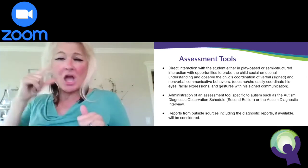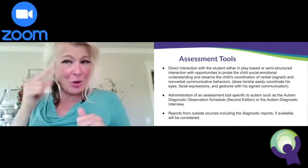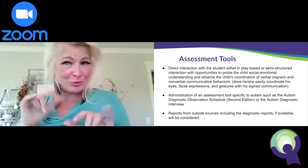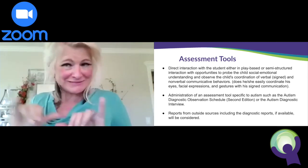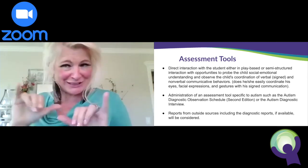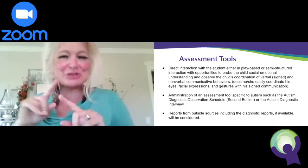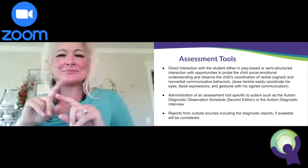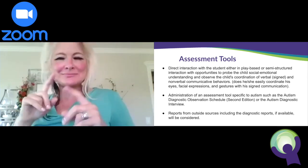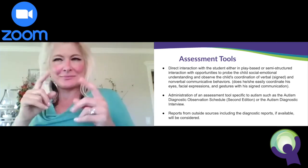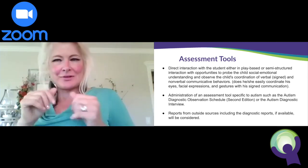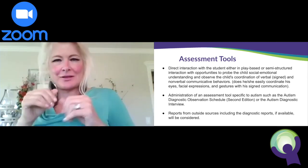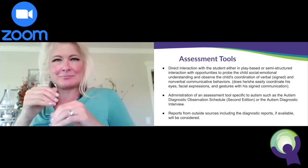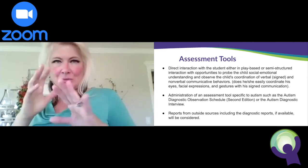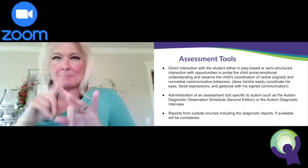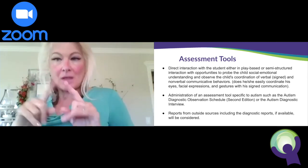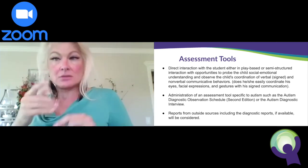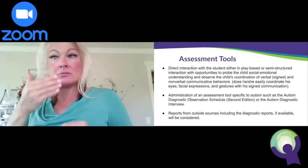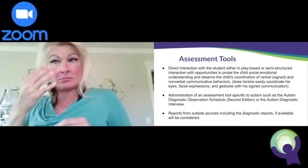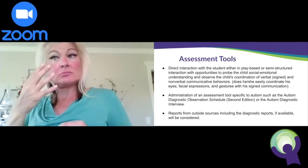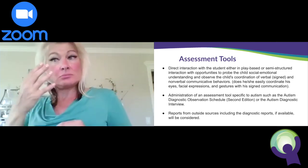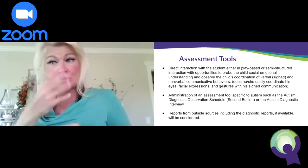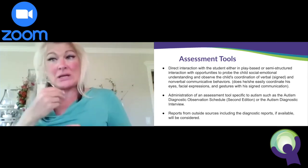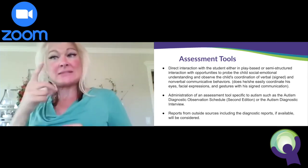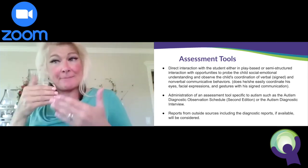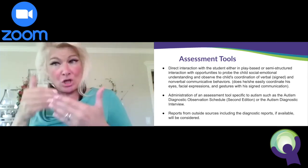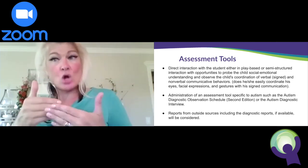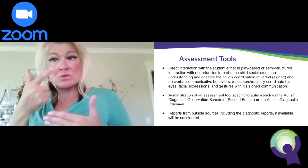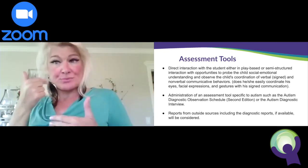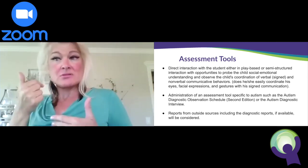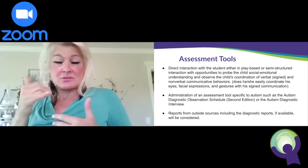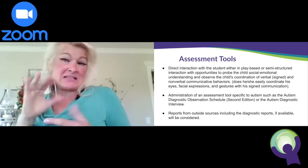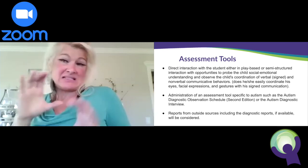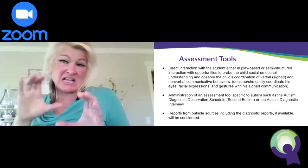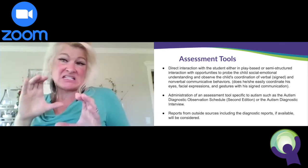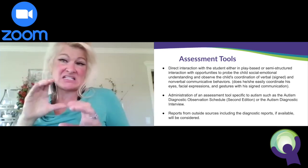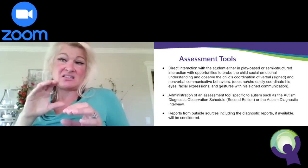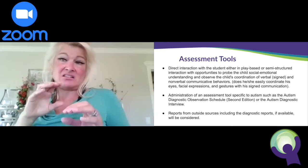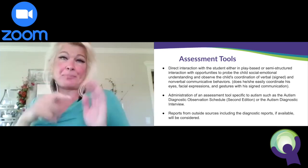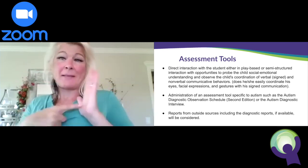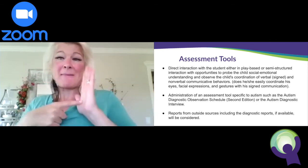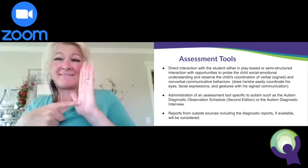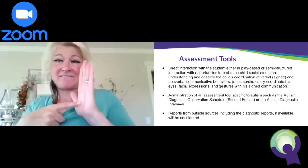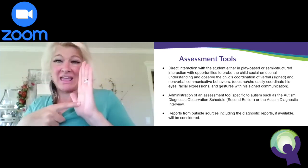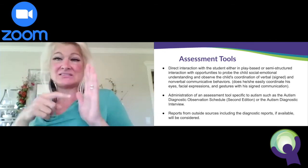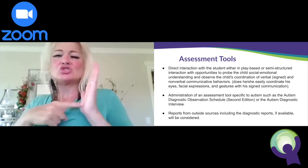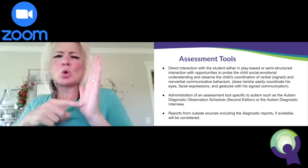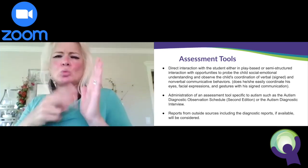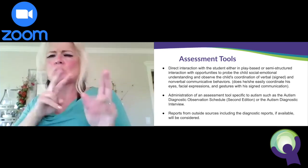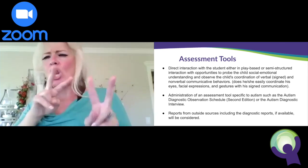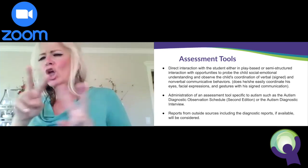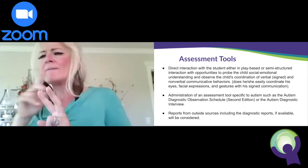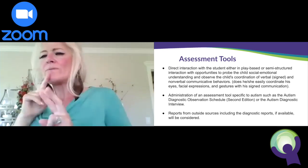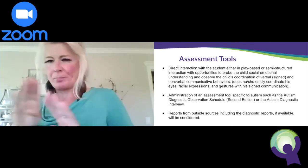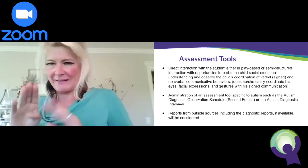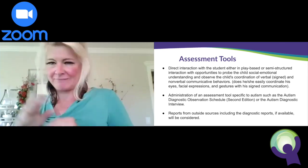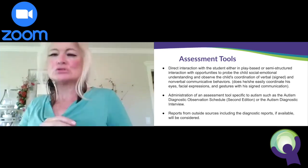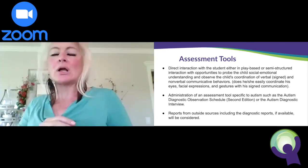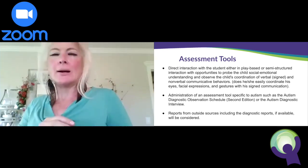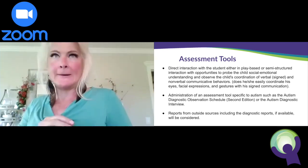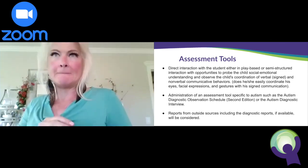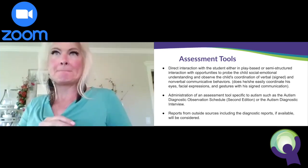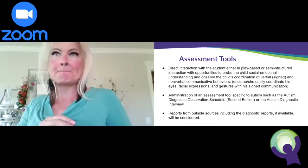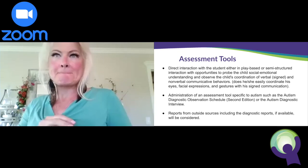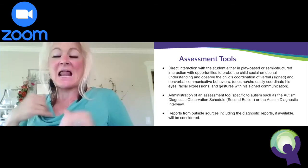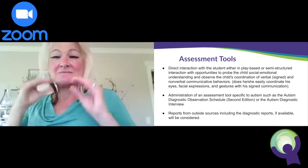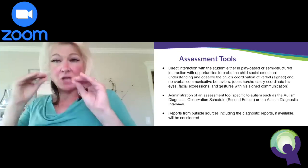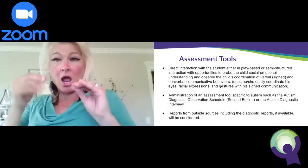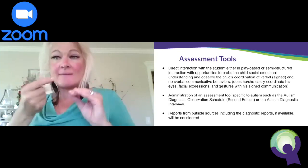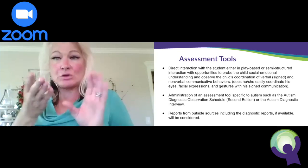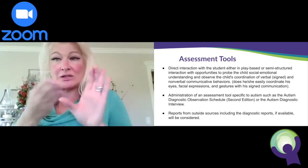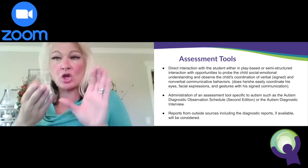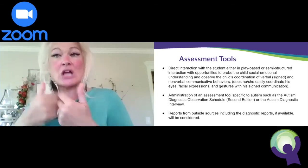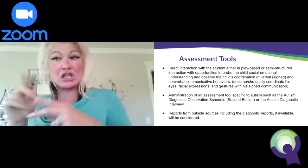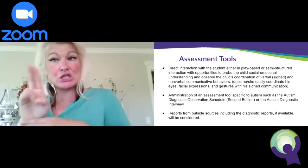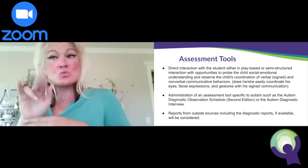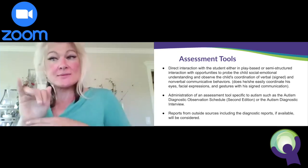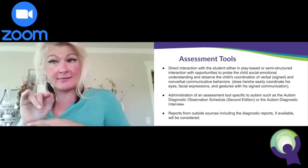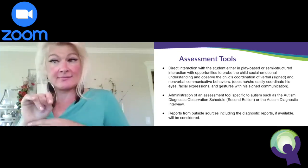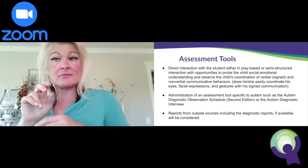able to use that? So that I've seen good success with that and looking